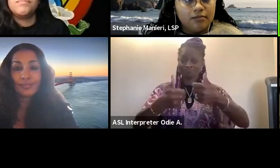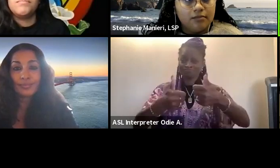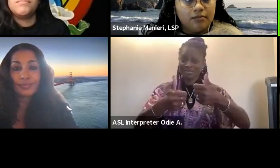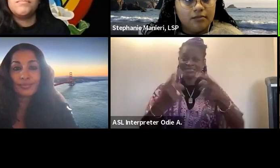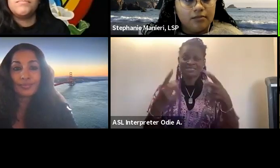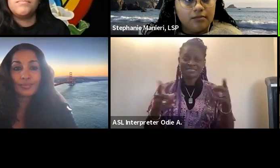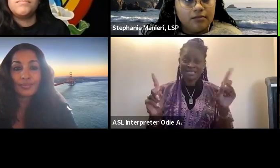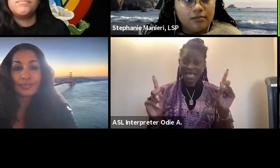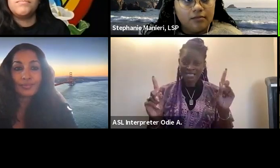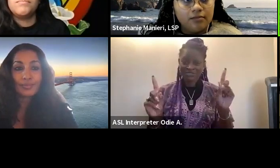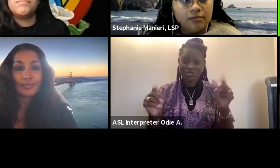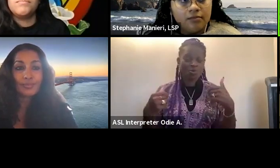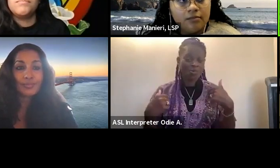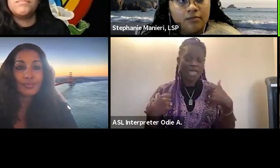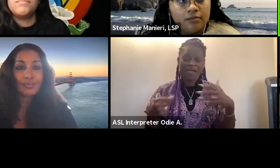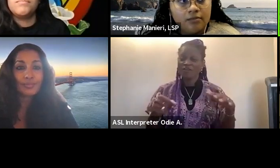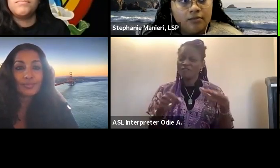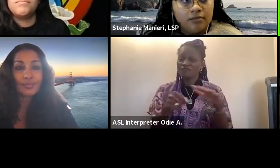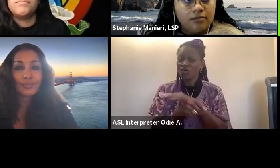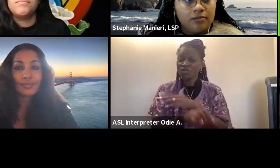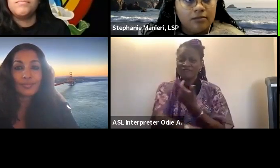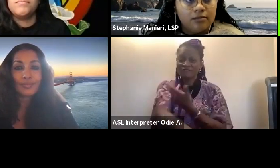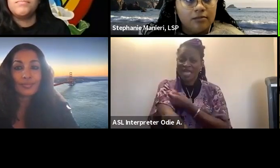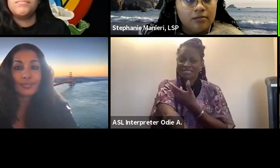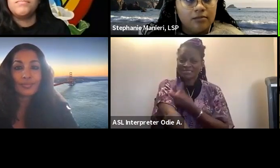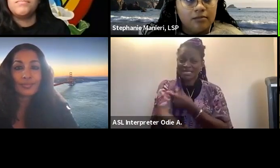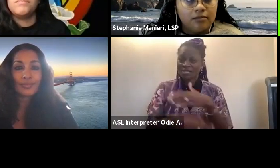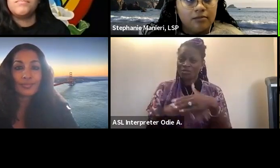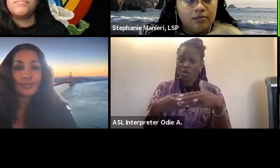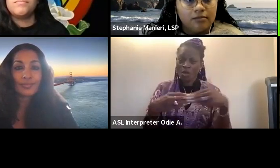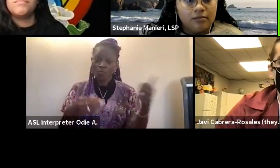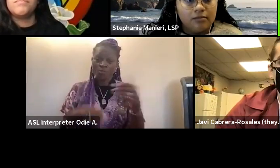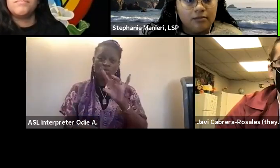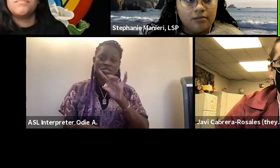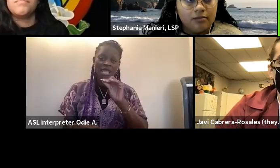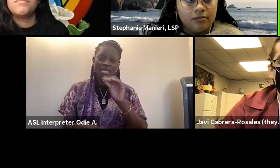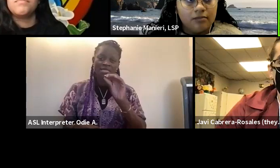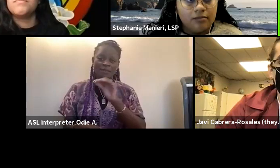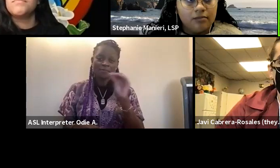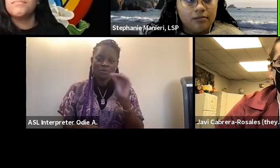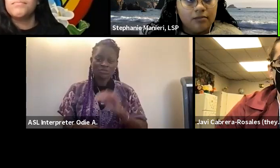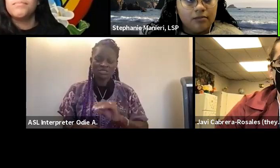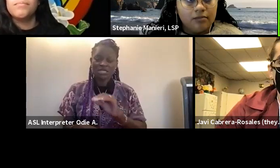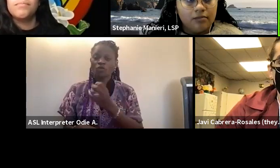we have fully vaccinated nearly 80% of the county's twelve and older population.